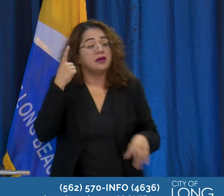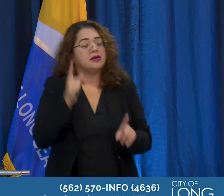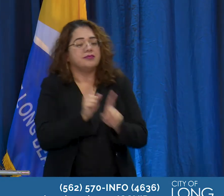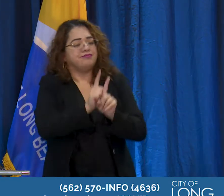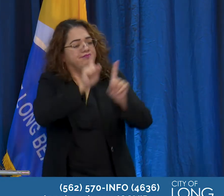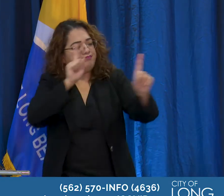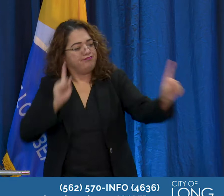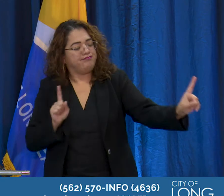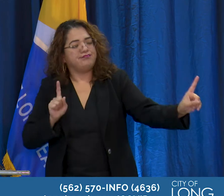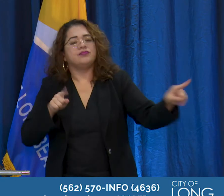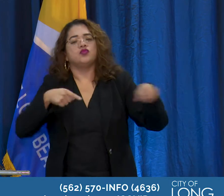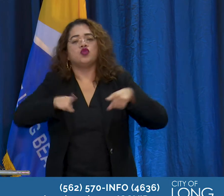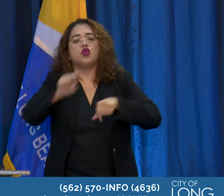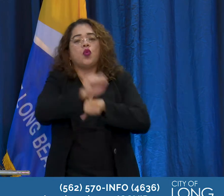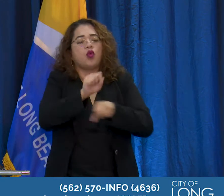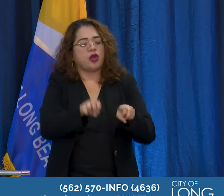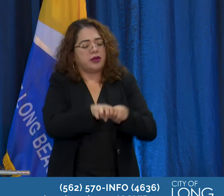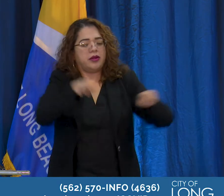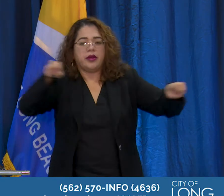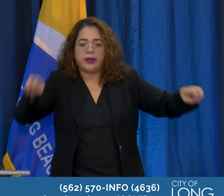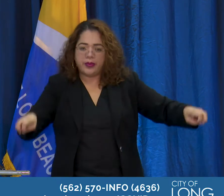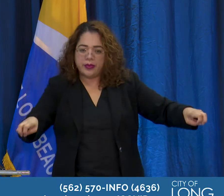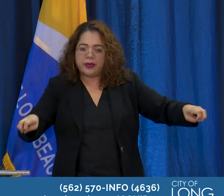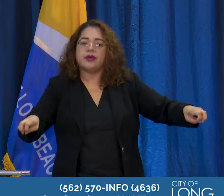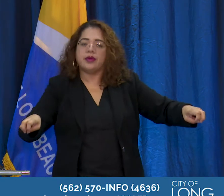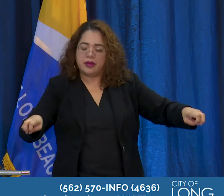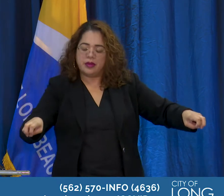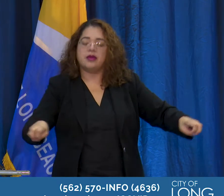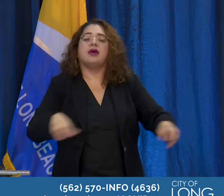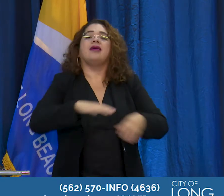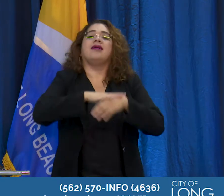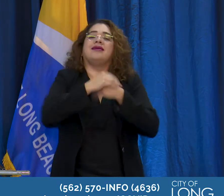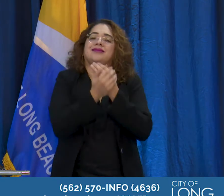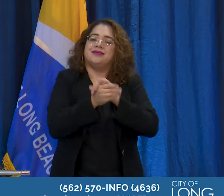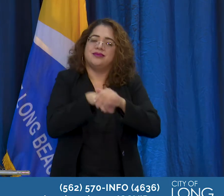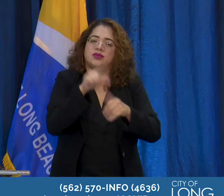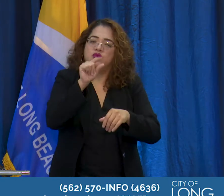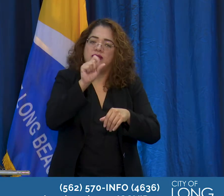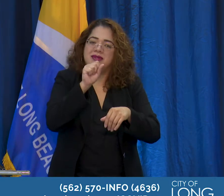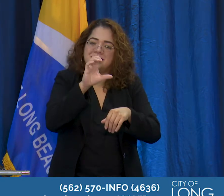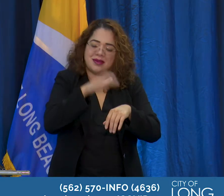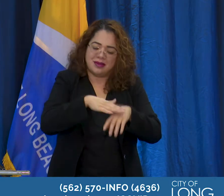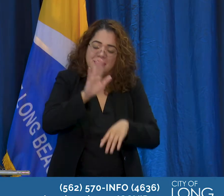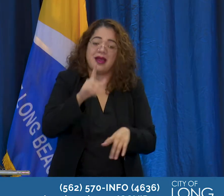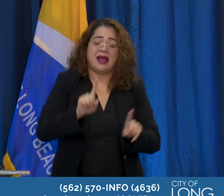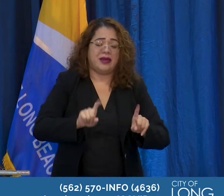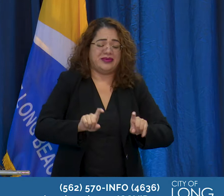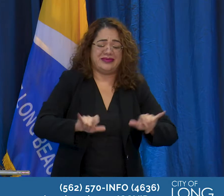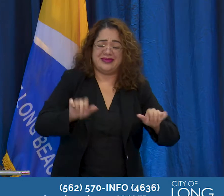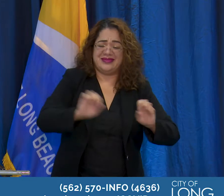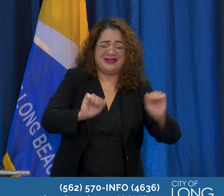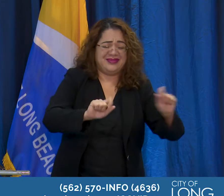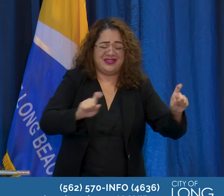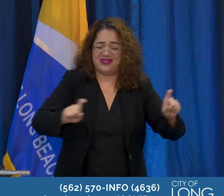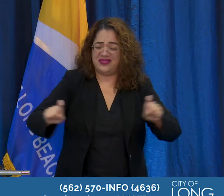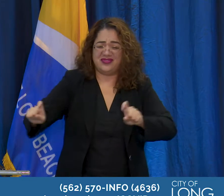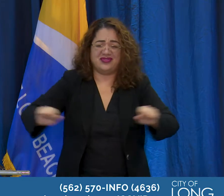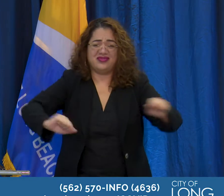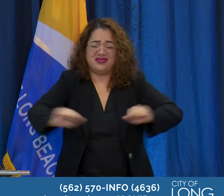covering, and frequently washing your hands and high touch surfaces. So we're doing a great job Long Beach.